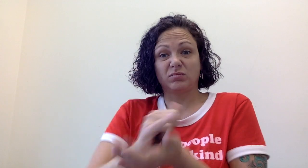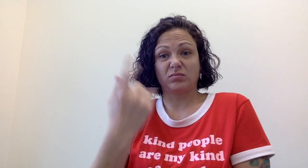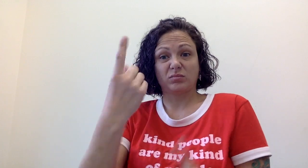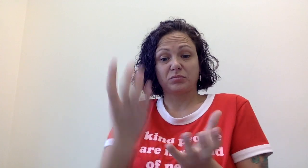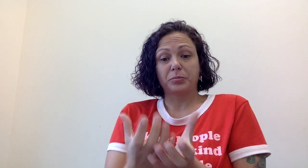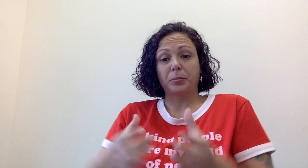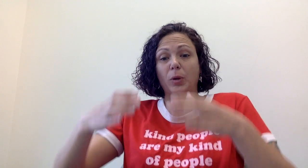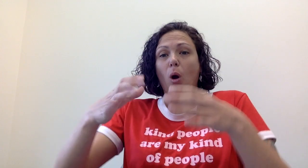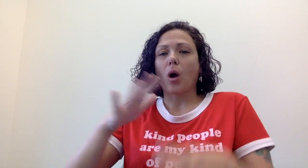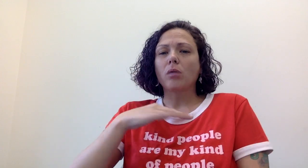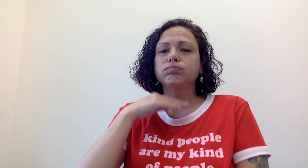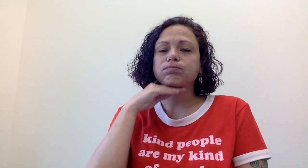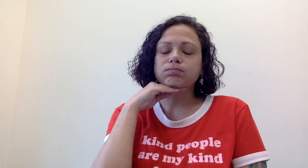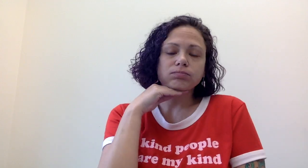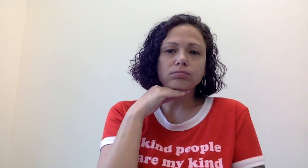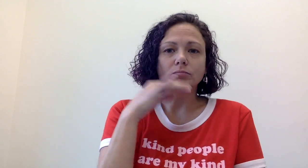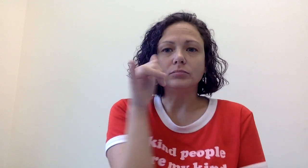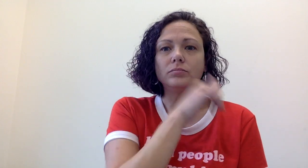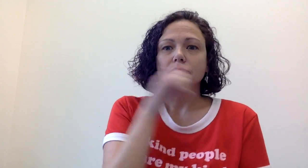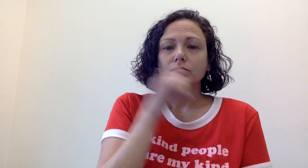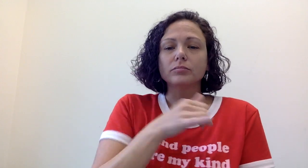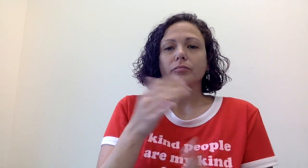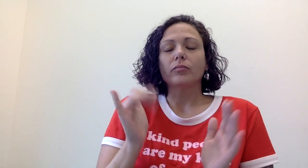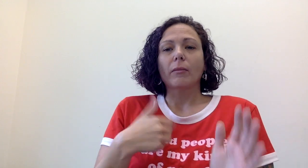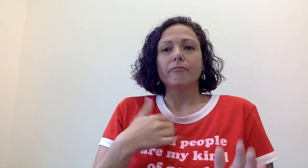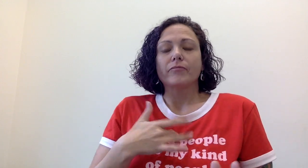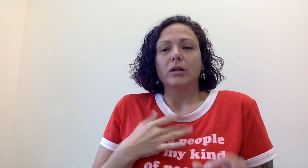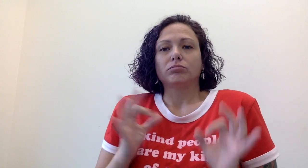That's my one meal of the day, a bowl full of goodies that makes me full.